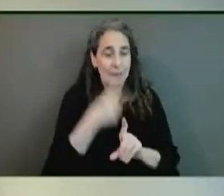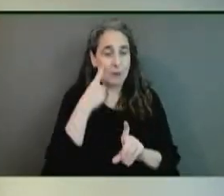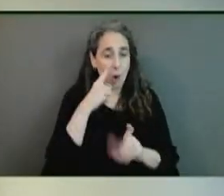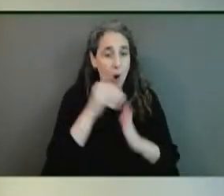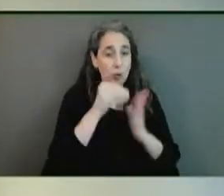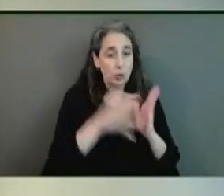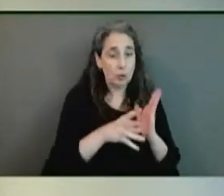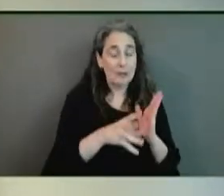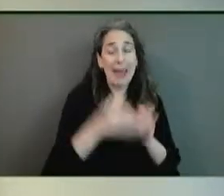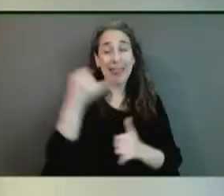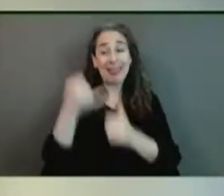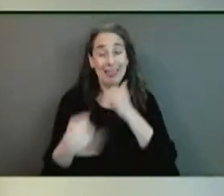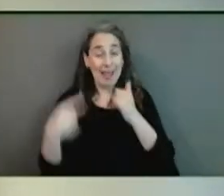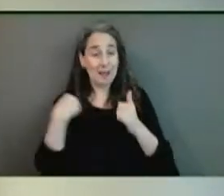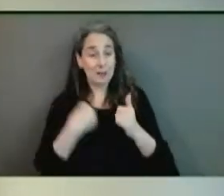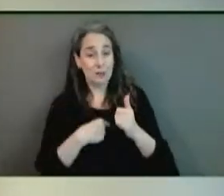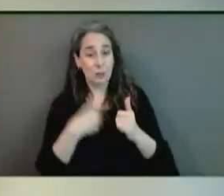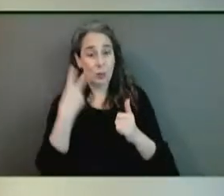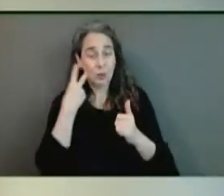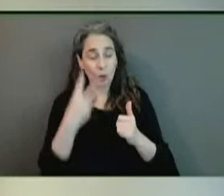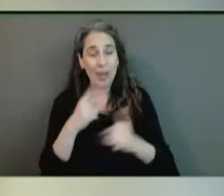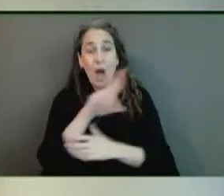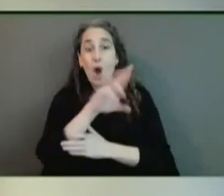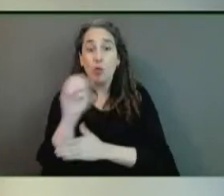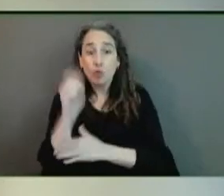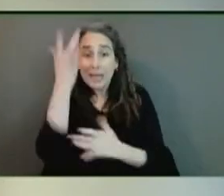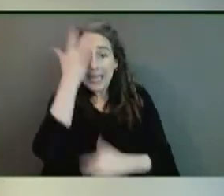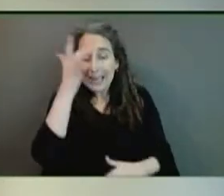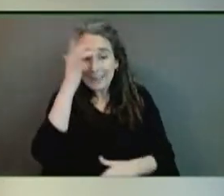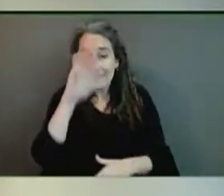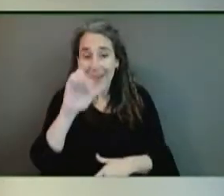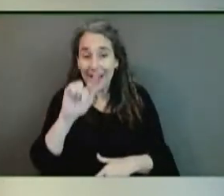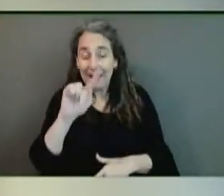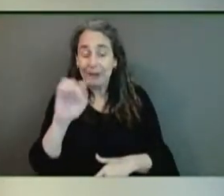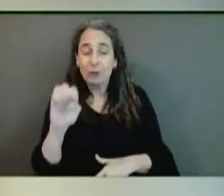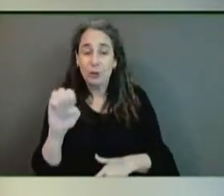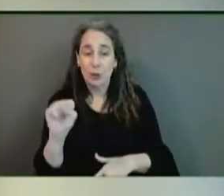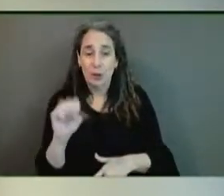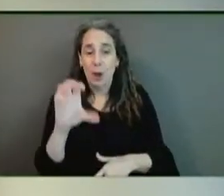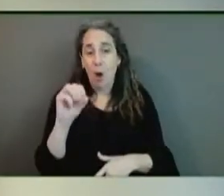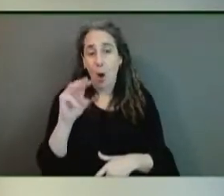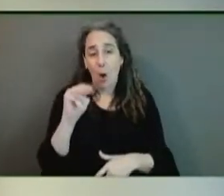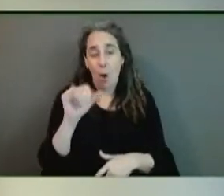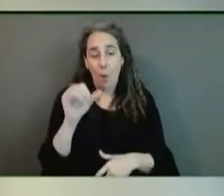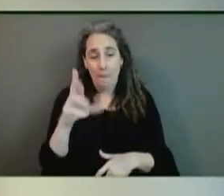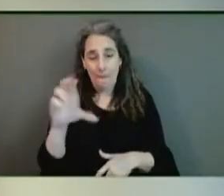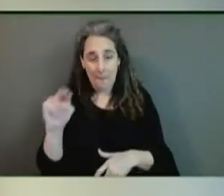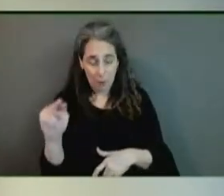pediatric cases and the impact at Ihas When students and lastly we're looking at re